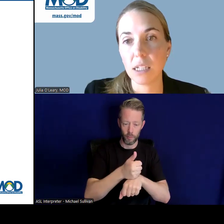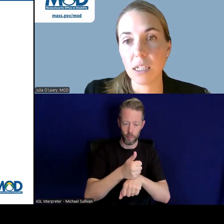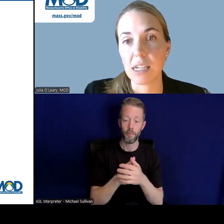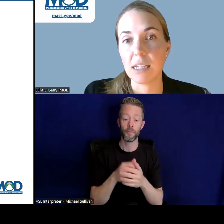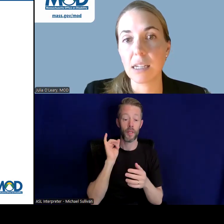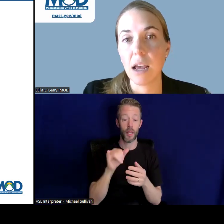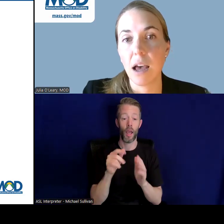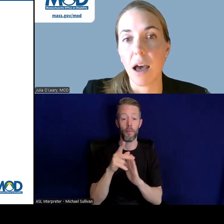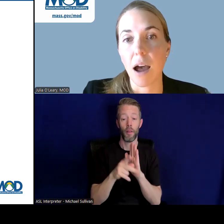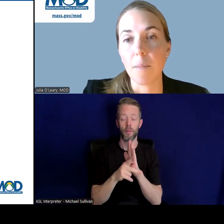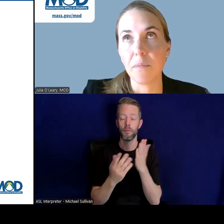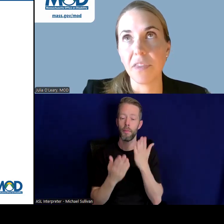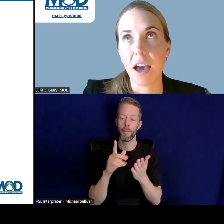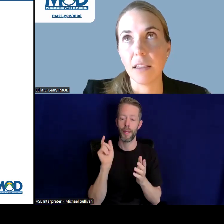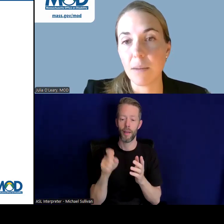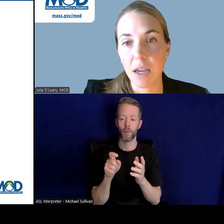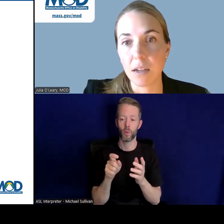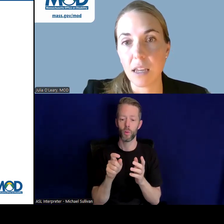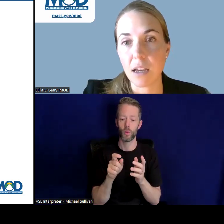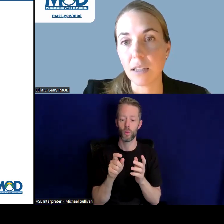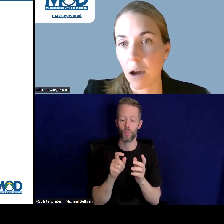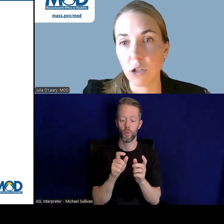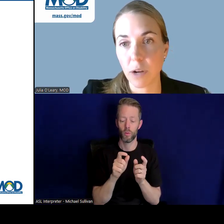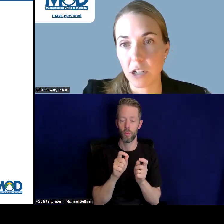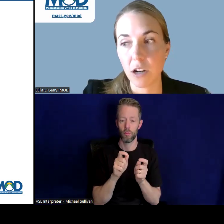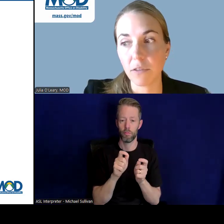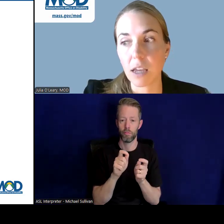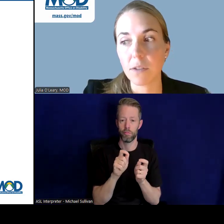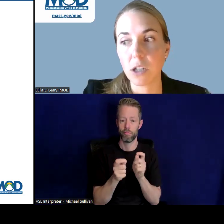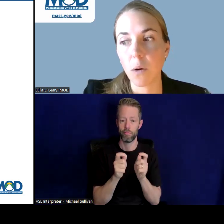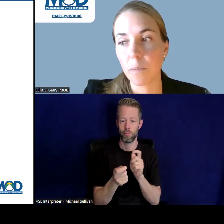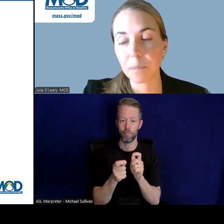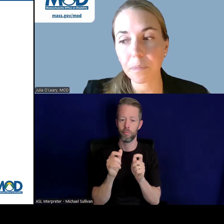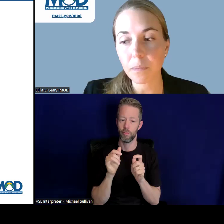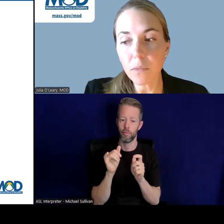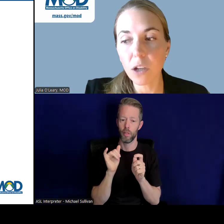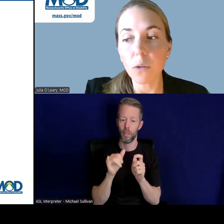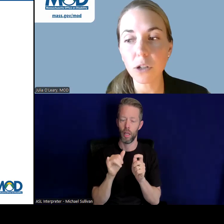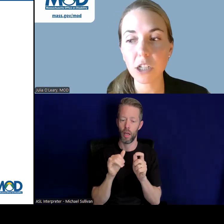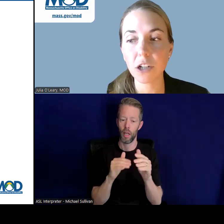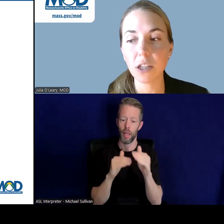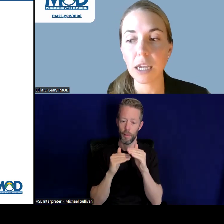need to modify those policies that limit the allowed duration of leave.